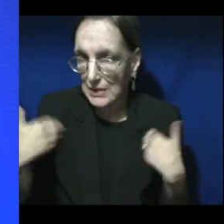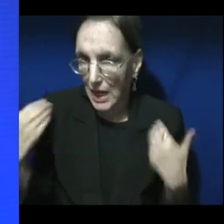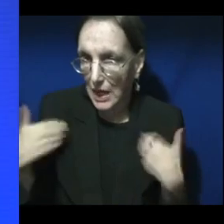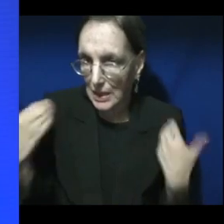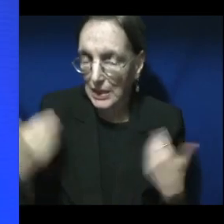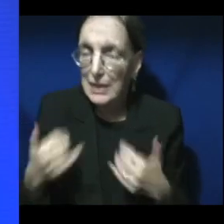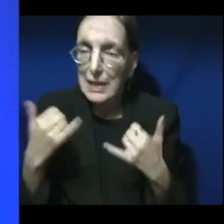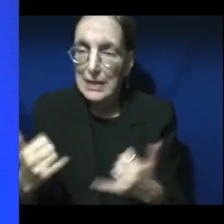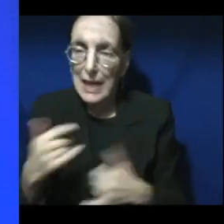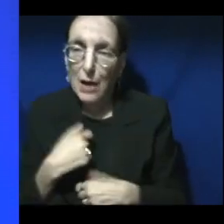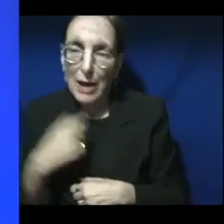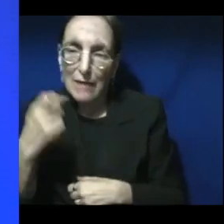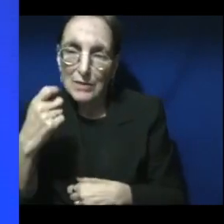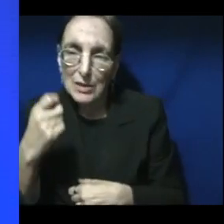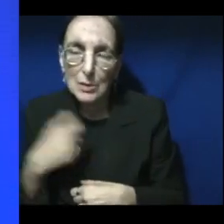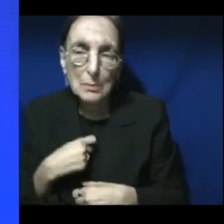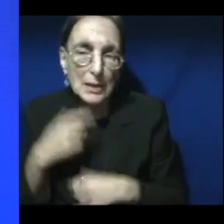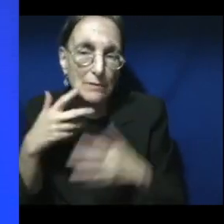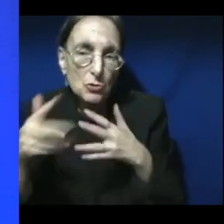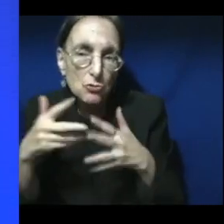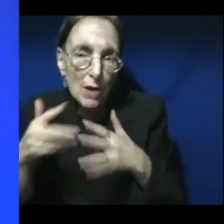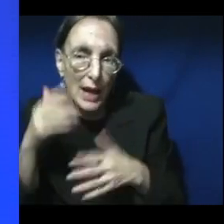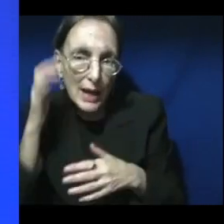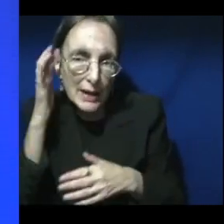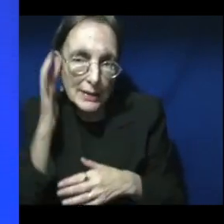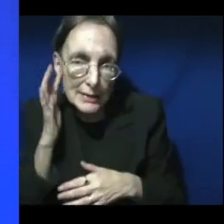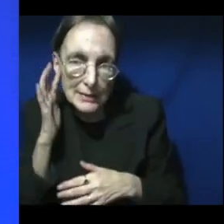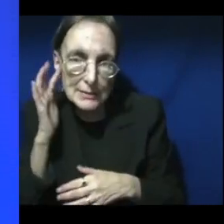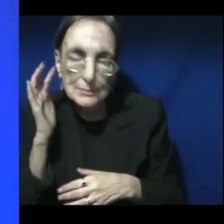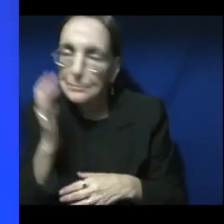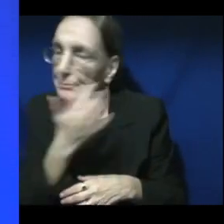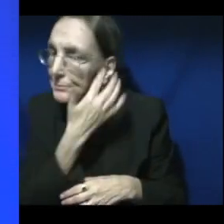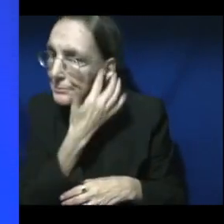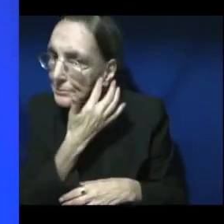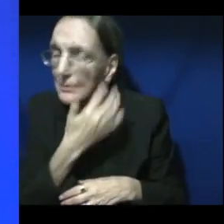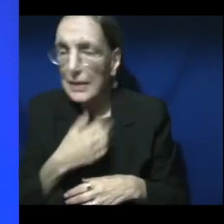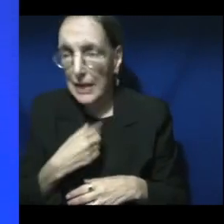white sideburn and two kids, I feel like I can wear more fun sneakers and not necessarily wear